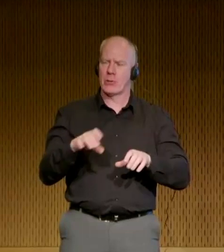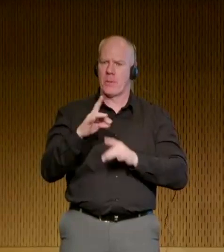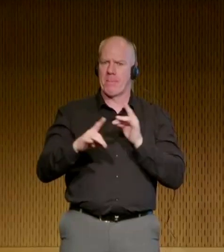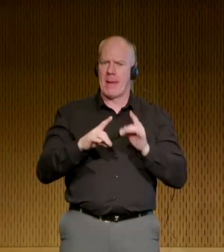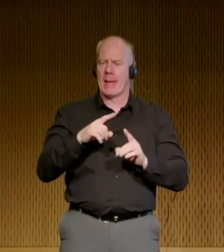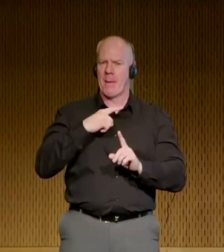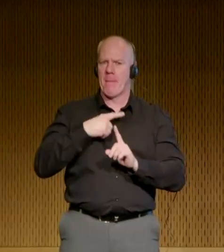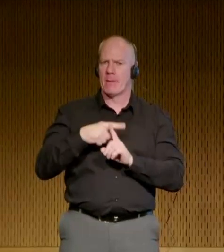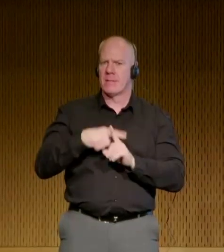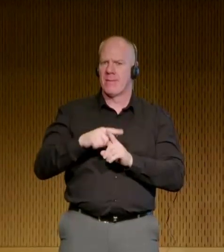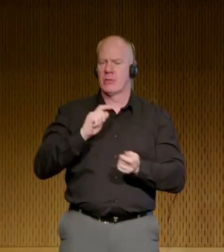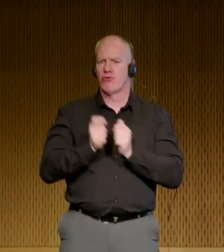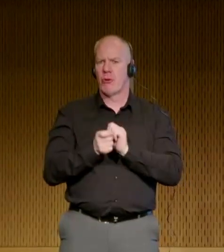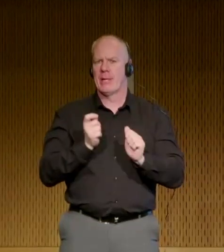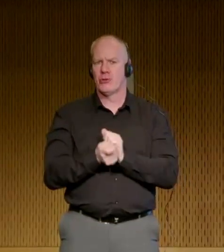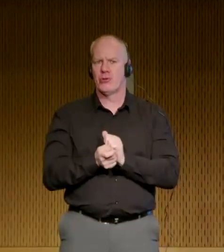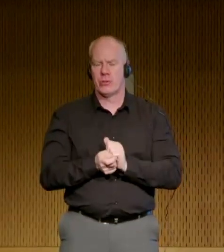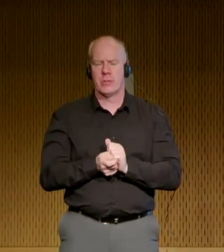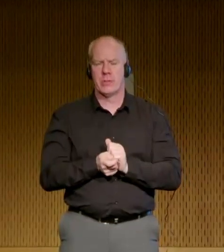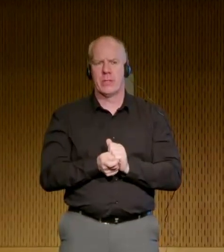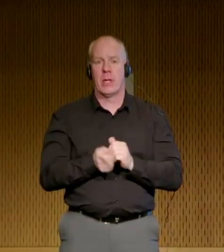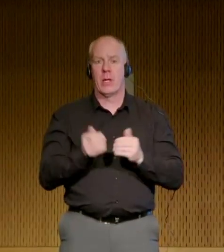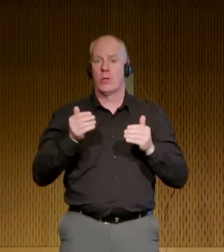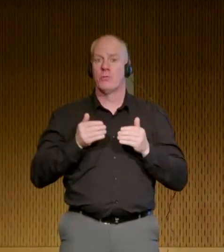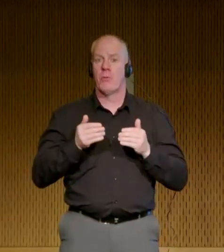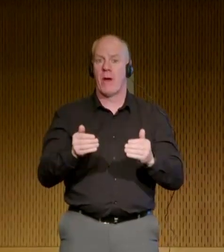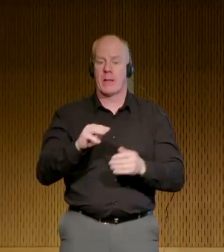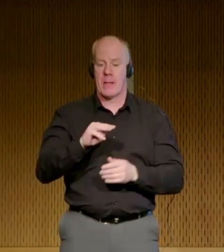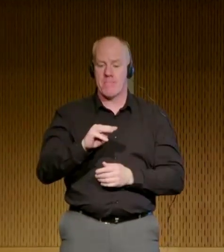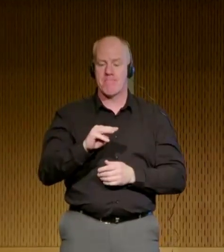(Erica): so moving right along, we have two Margarets coming up next. Margaret